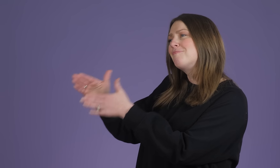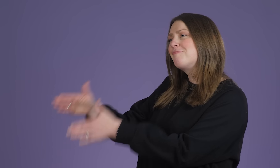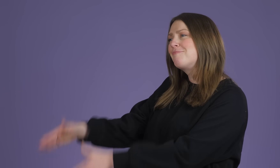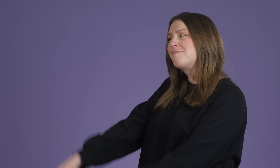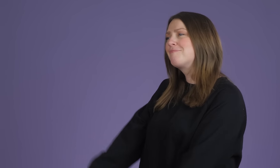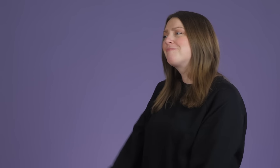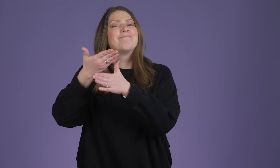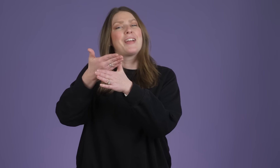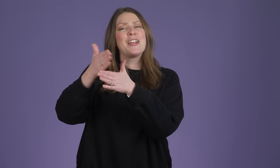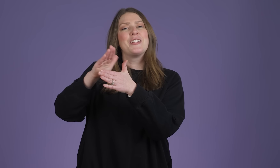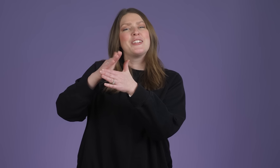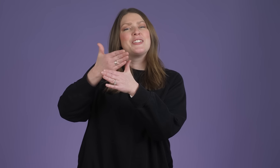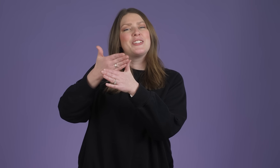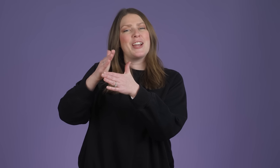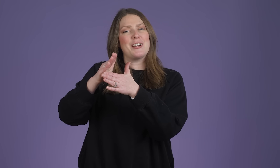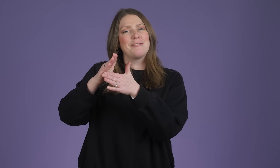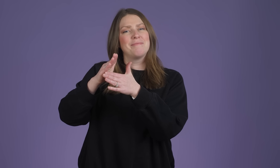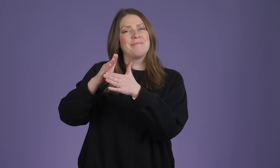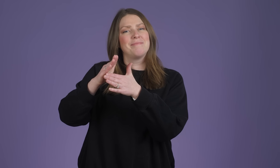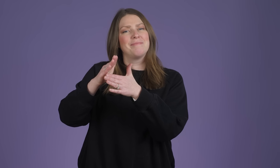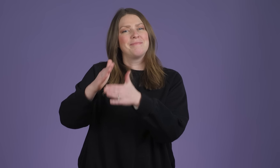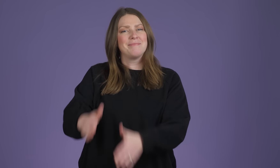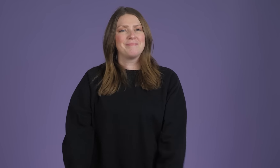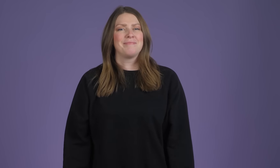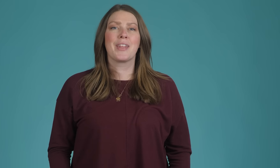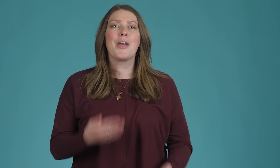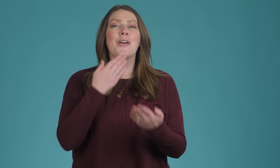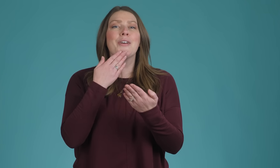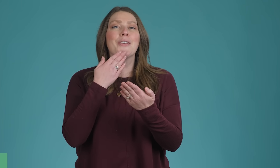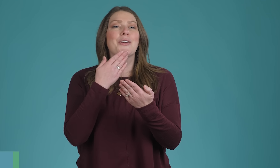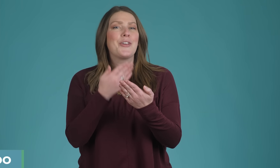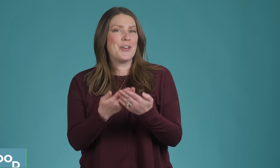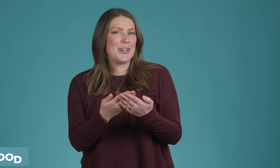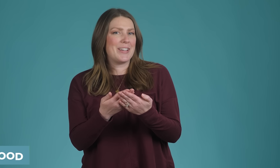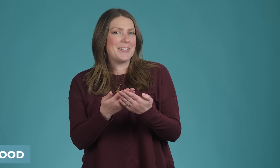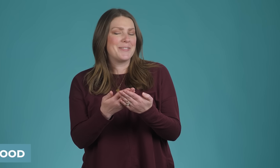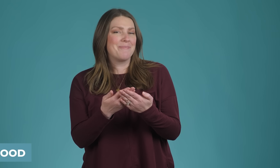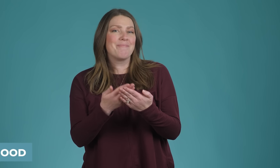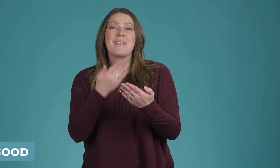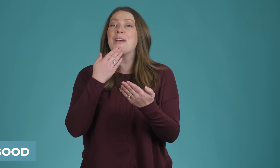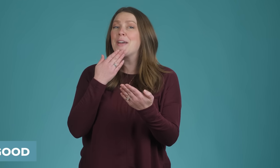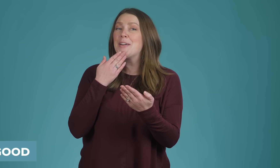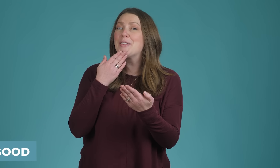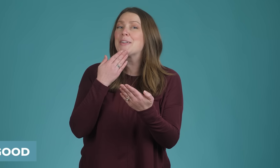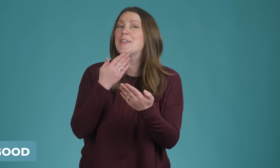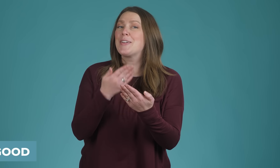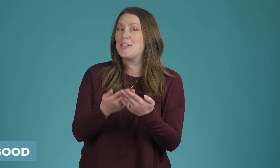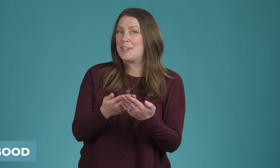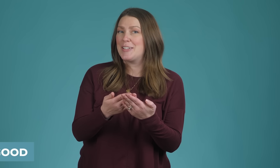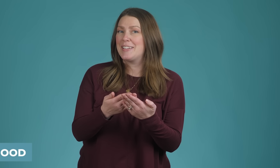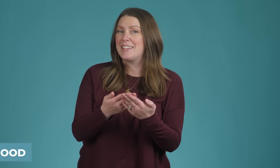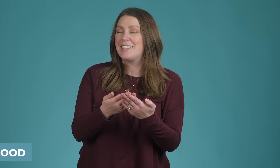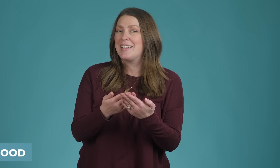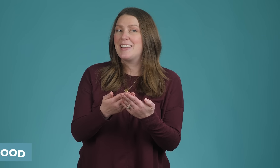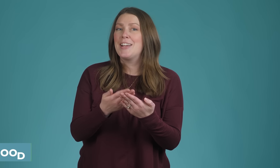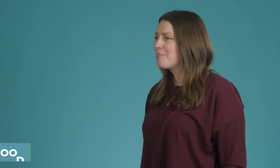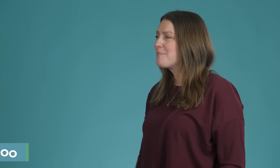Sharing. Share. Good.